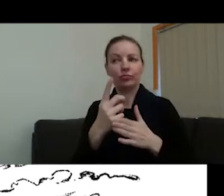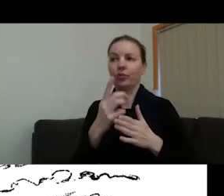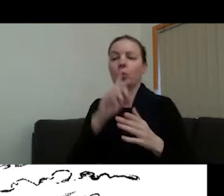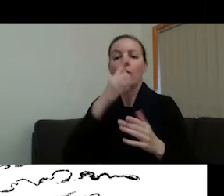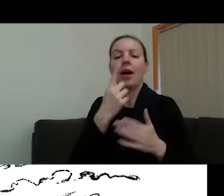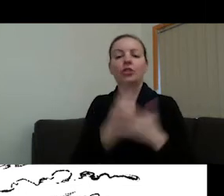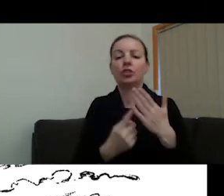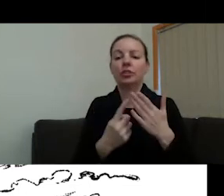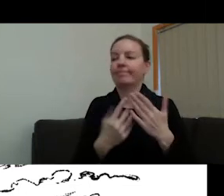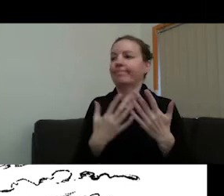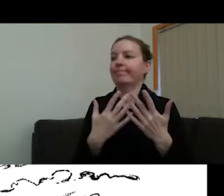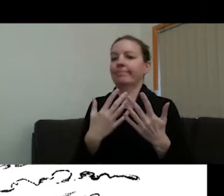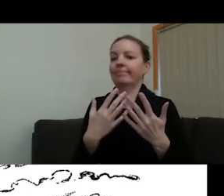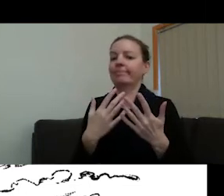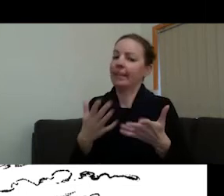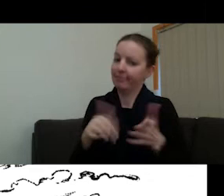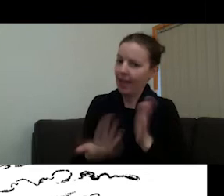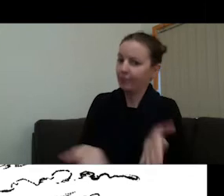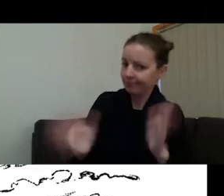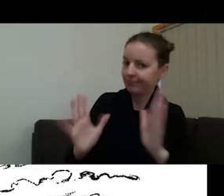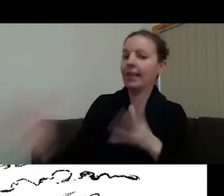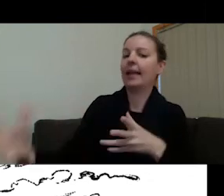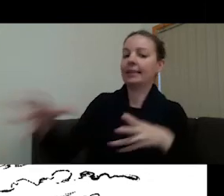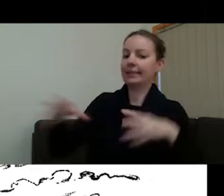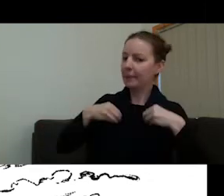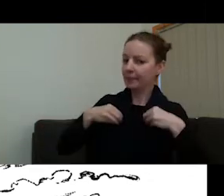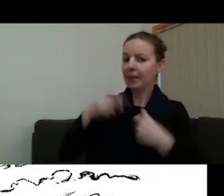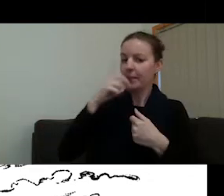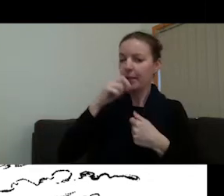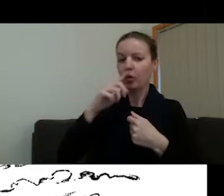about structural change? And think about how we do that in our relationships.